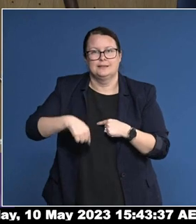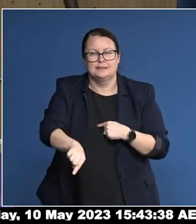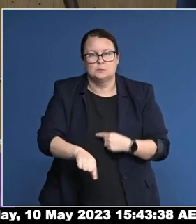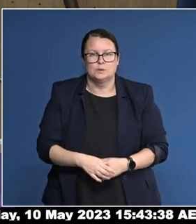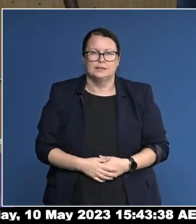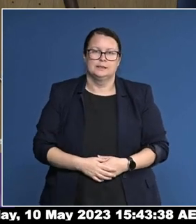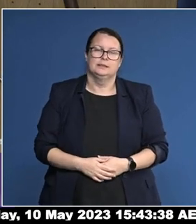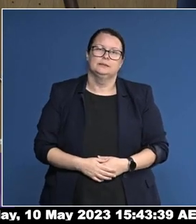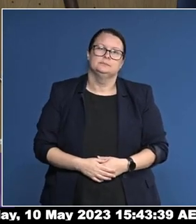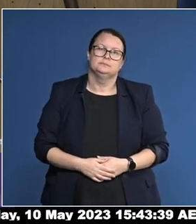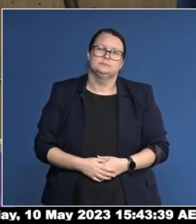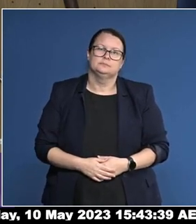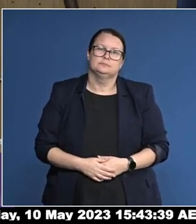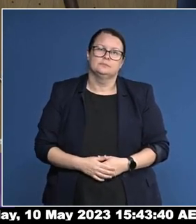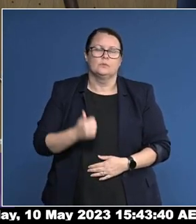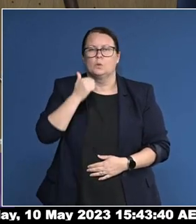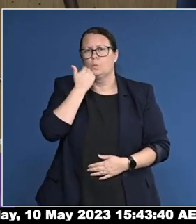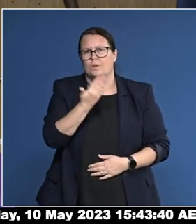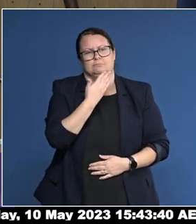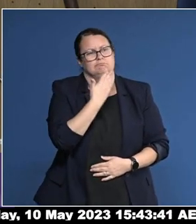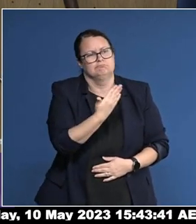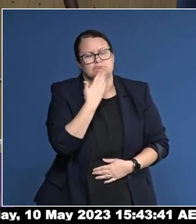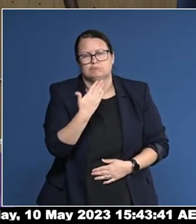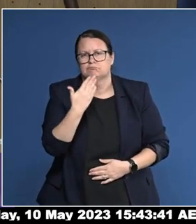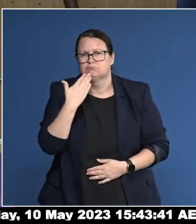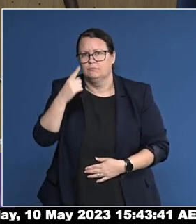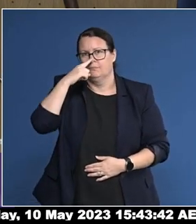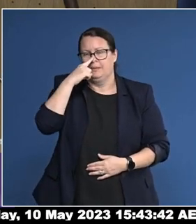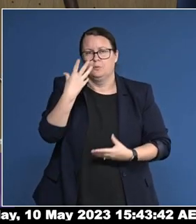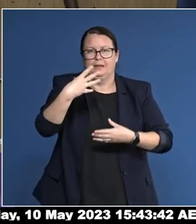We are always grateful for their cooperation with the Royal Commission and for the